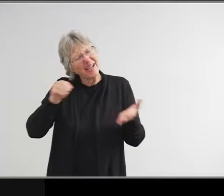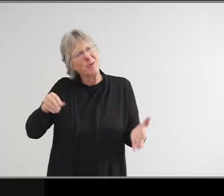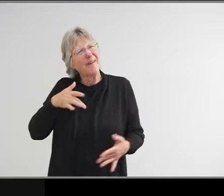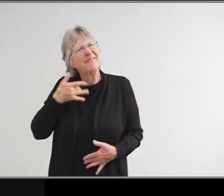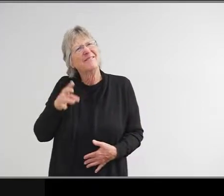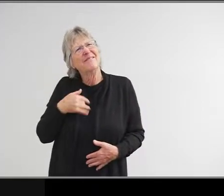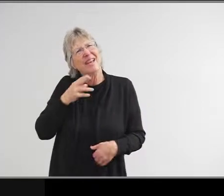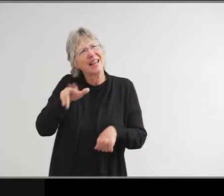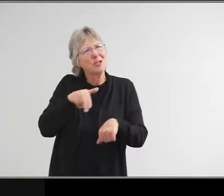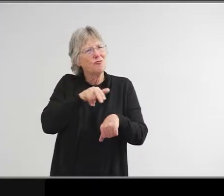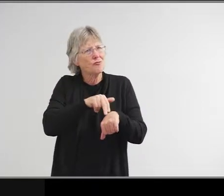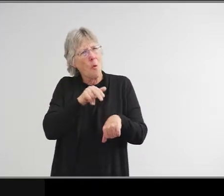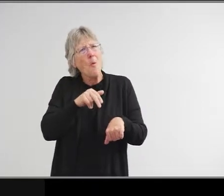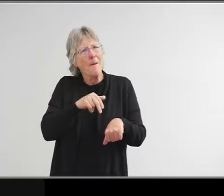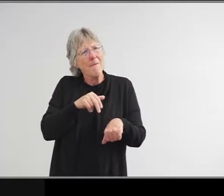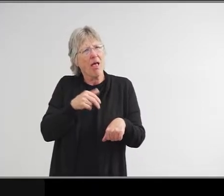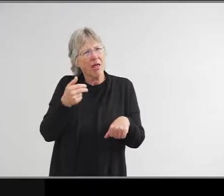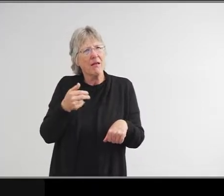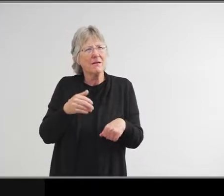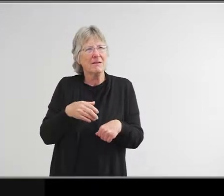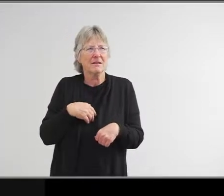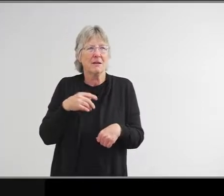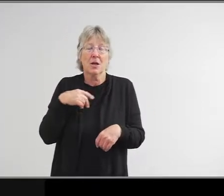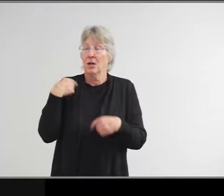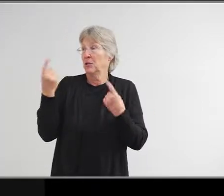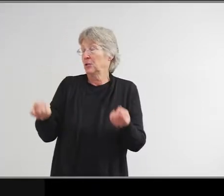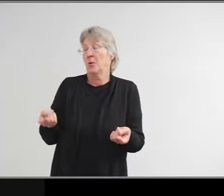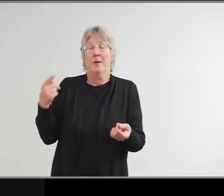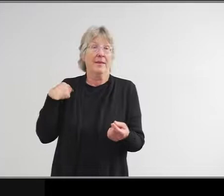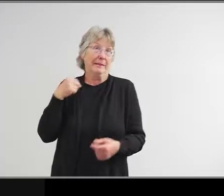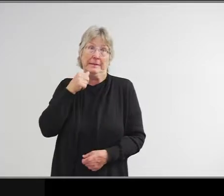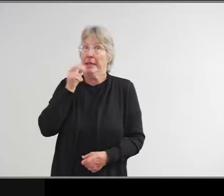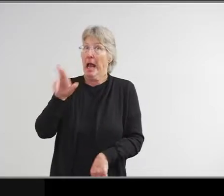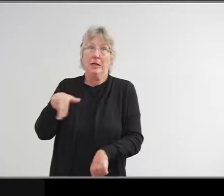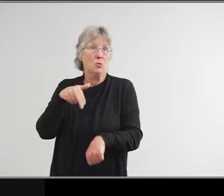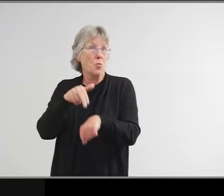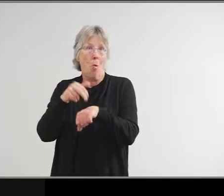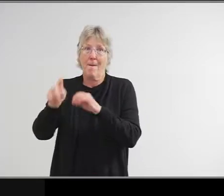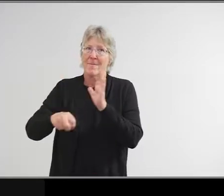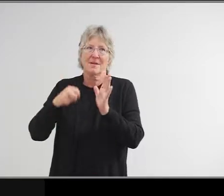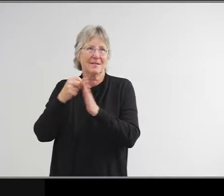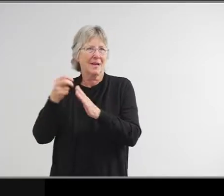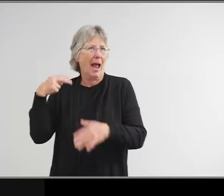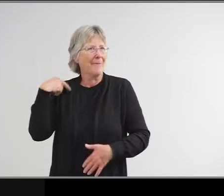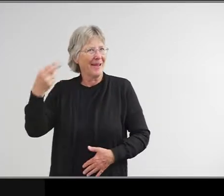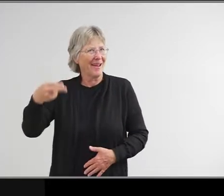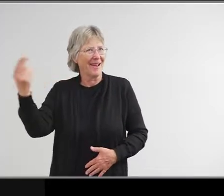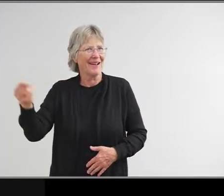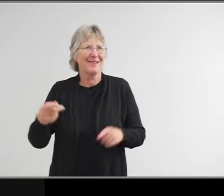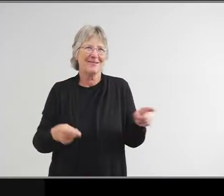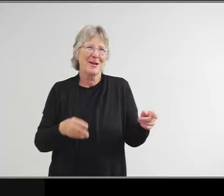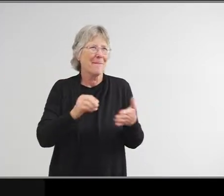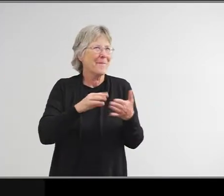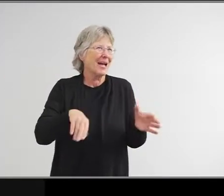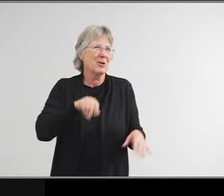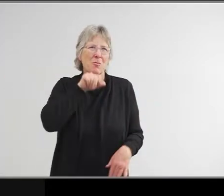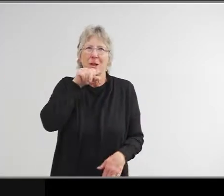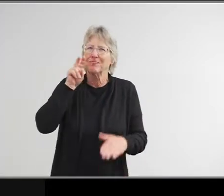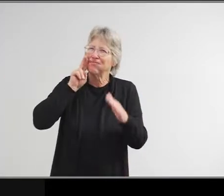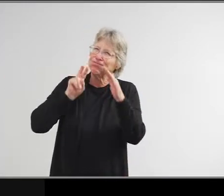during this completely abnormal time in history, they so look forward to library time, it's a really treasured time for them